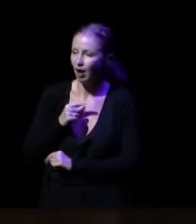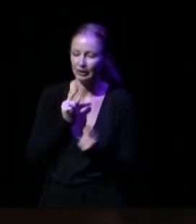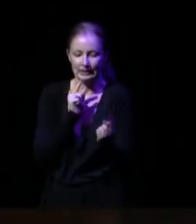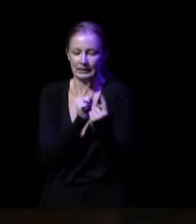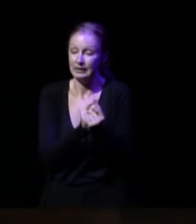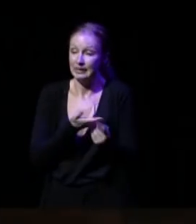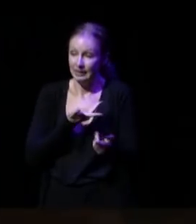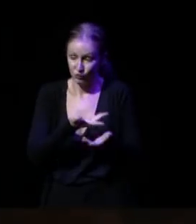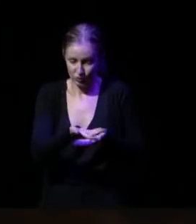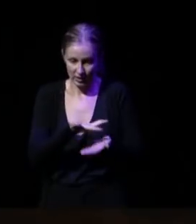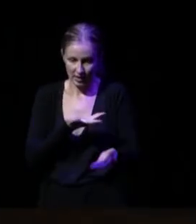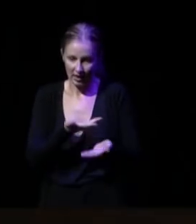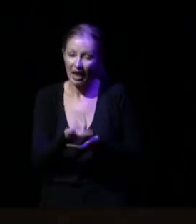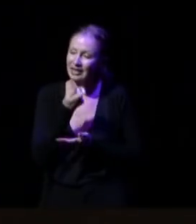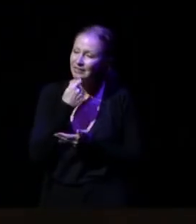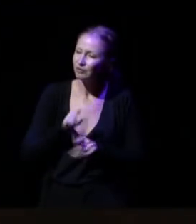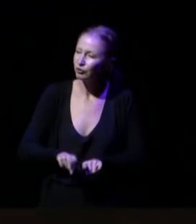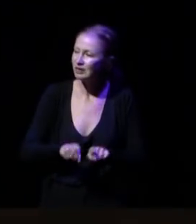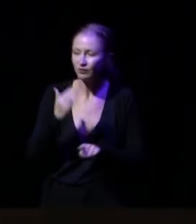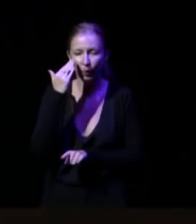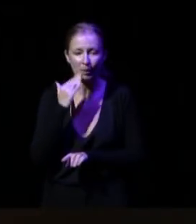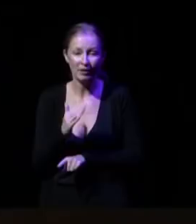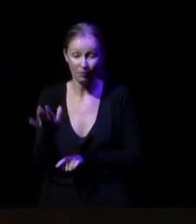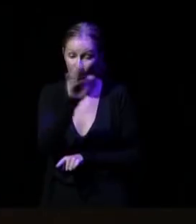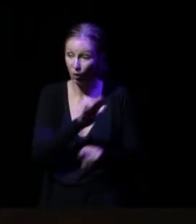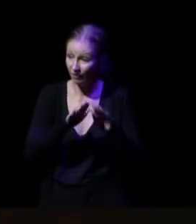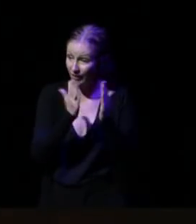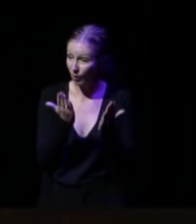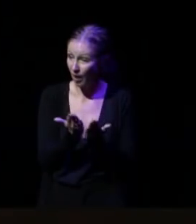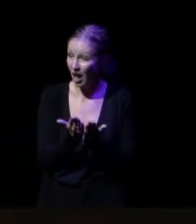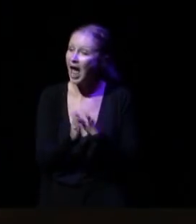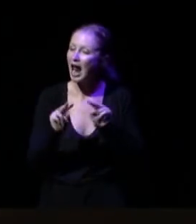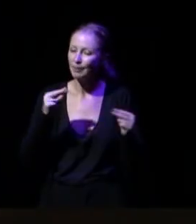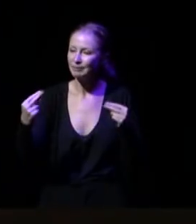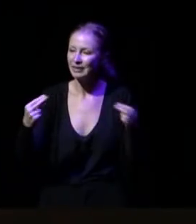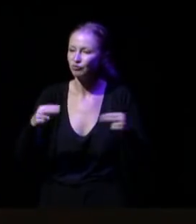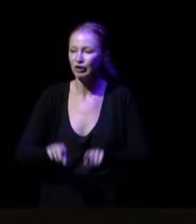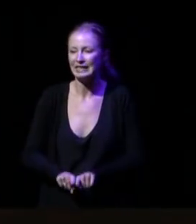a few different women from around the world, and our perspectives were really different on accepting compliments.